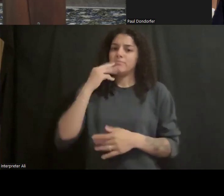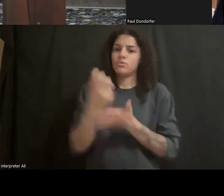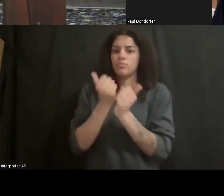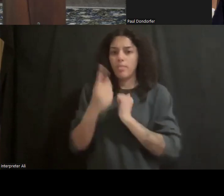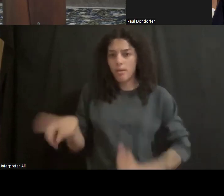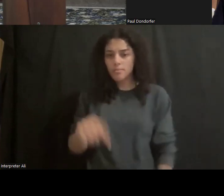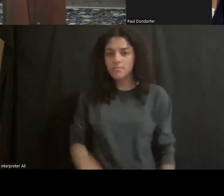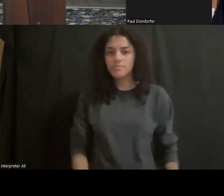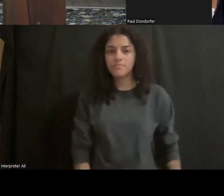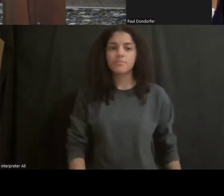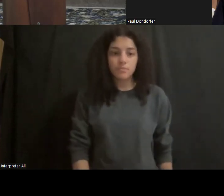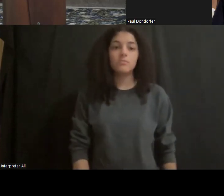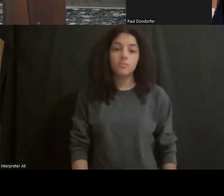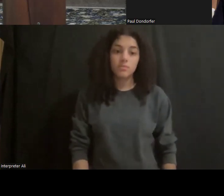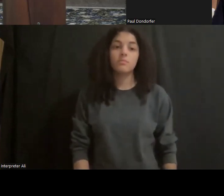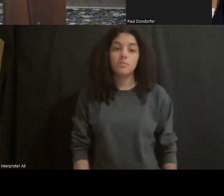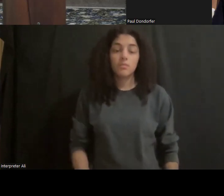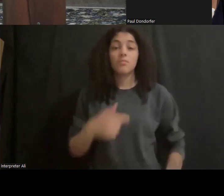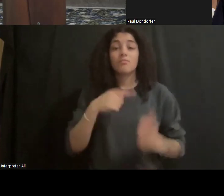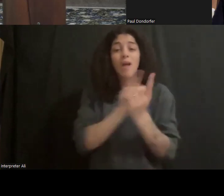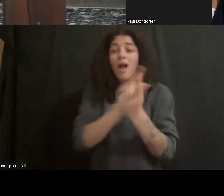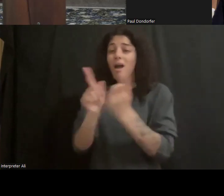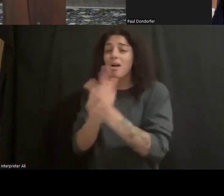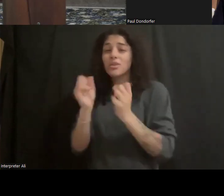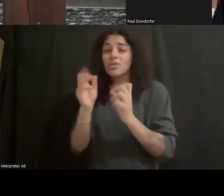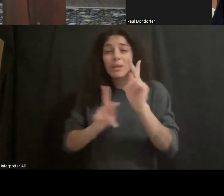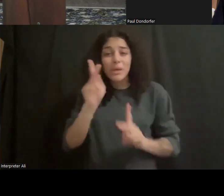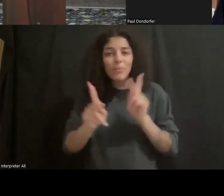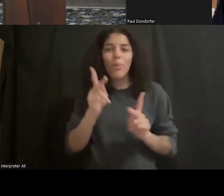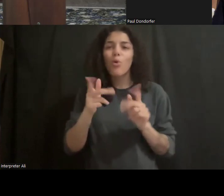families and tables where we could break bread and enjoy each other's company Even though we didn't